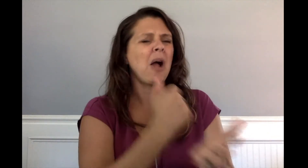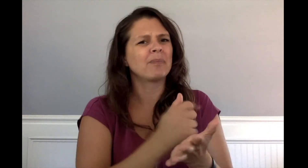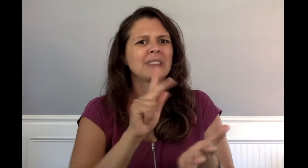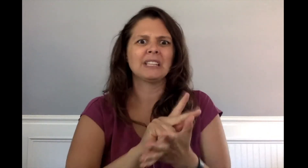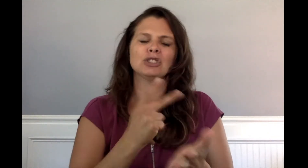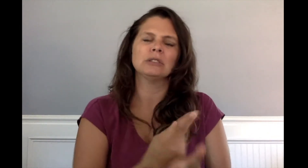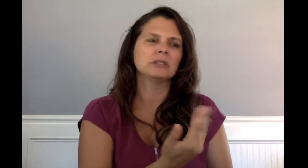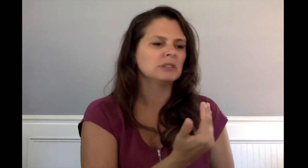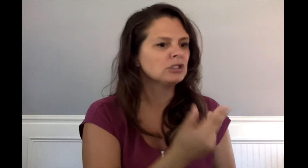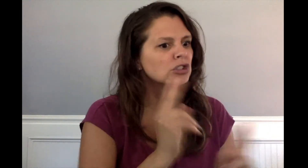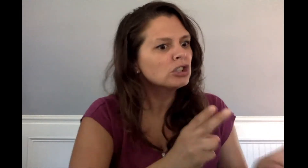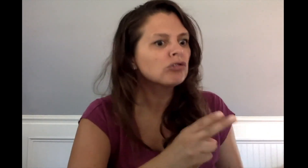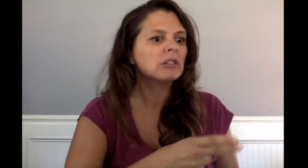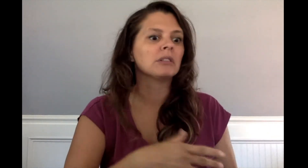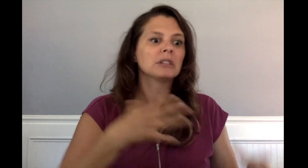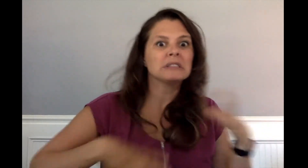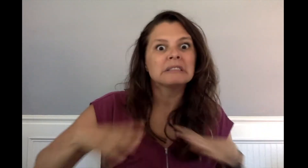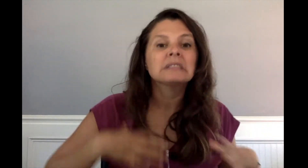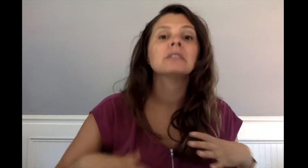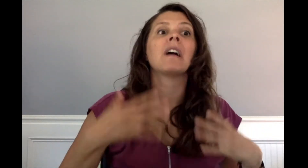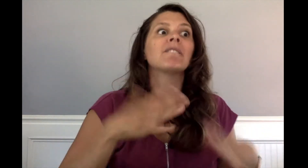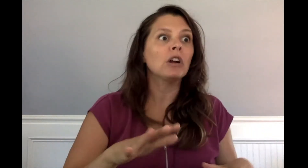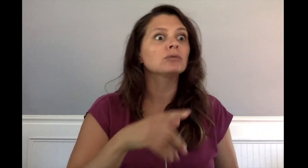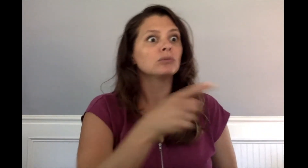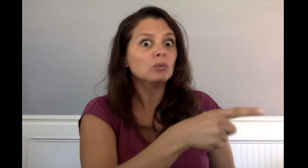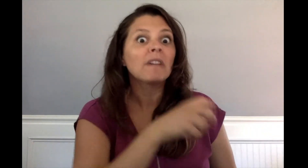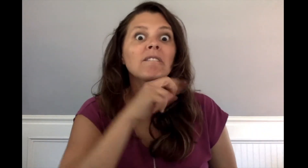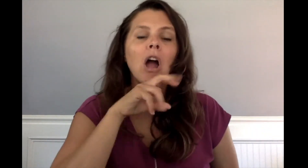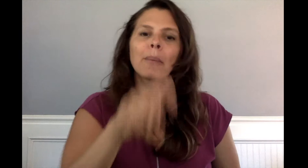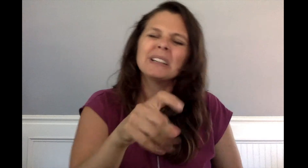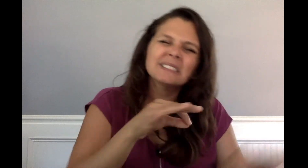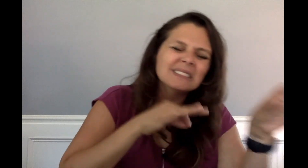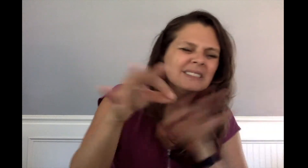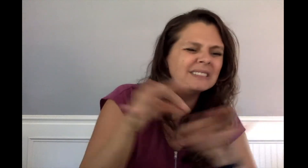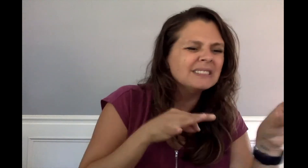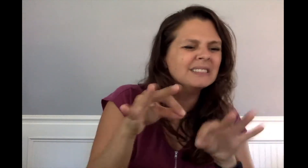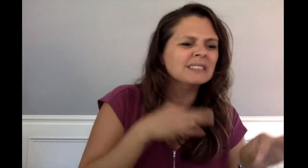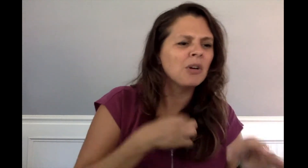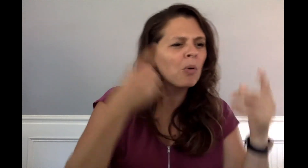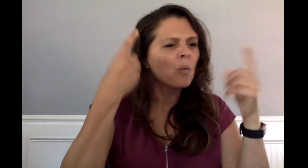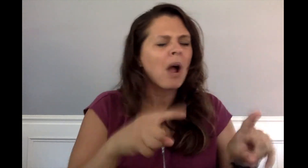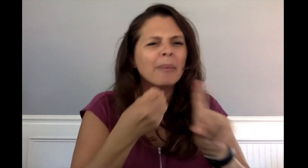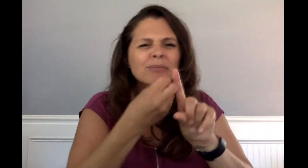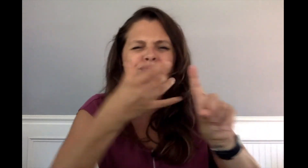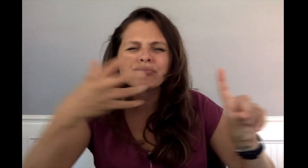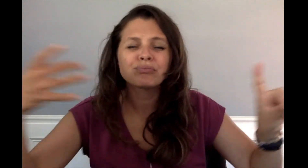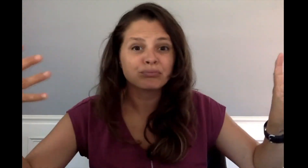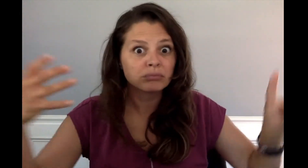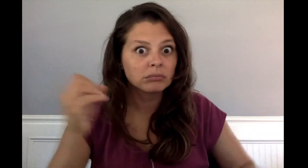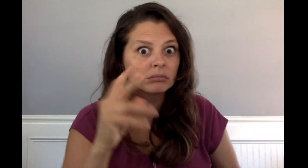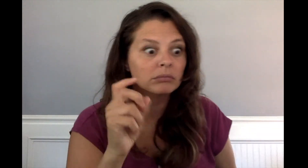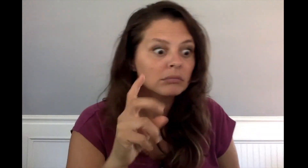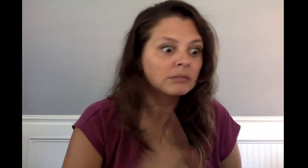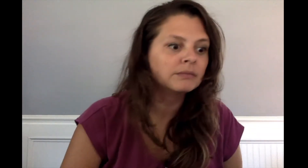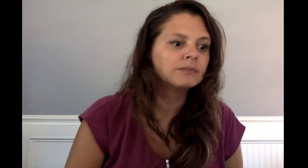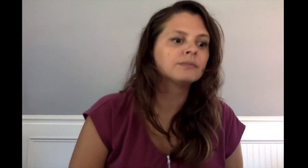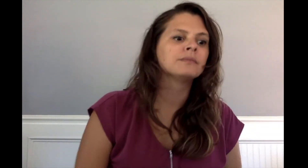"Look, I have to help in the kitchen. "Afterward you and Frog need to tell me everything, all right?"